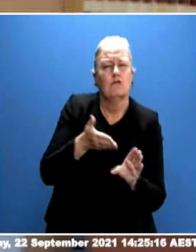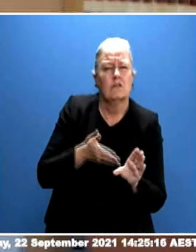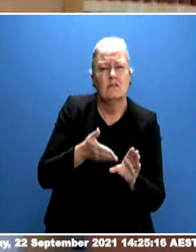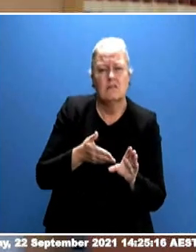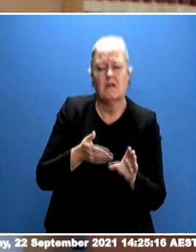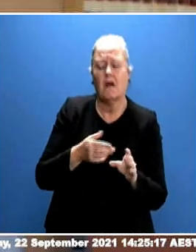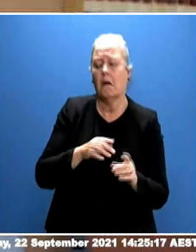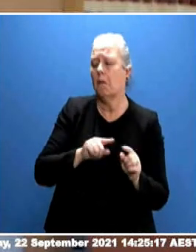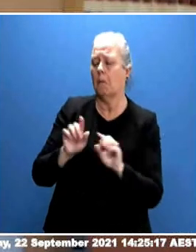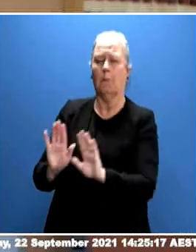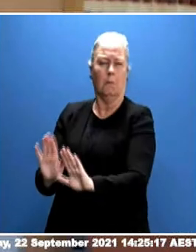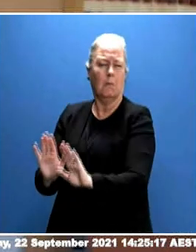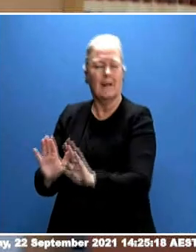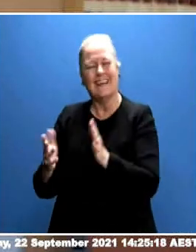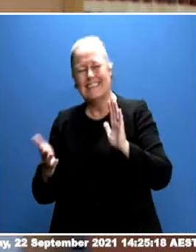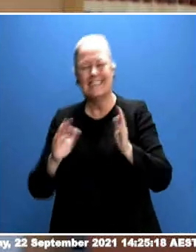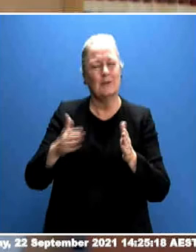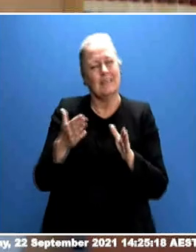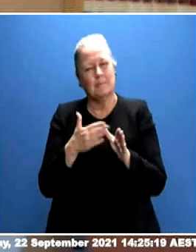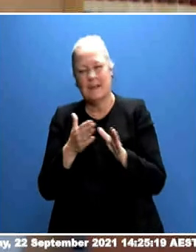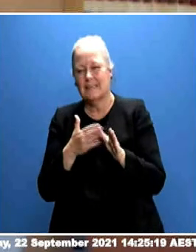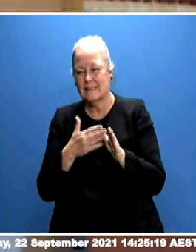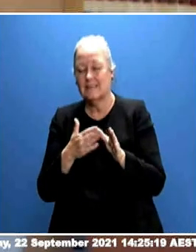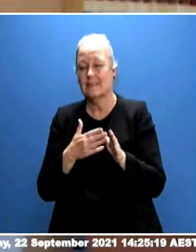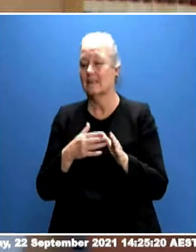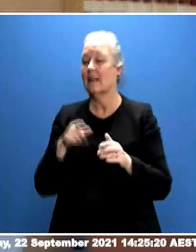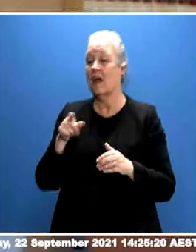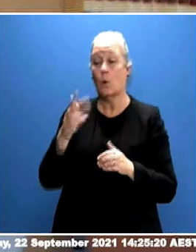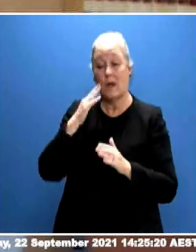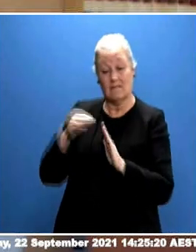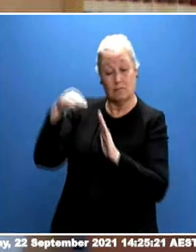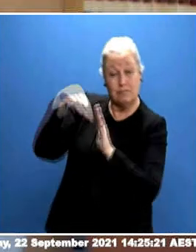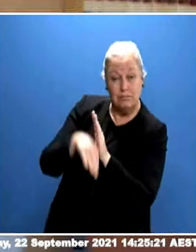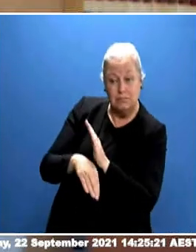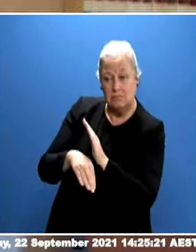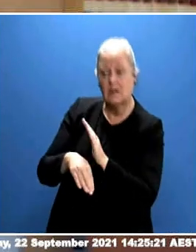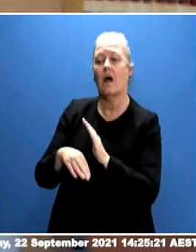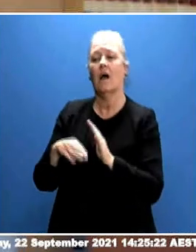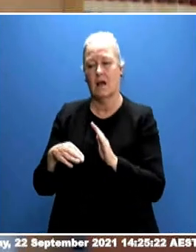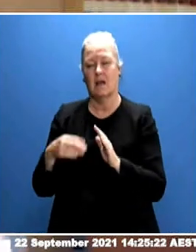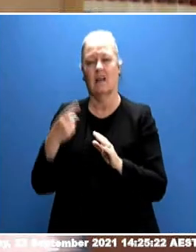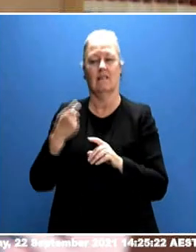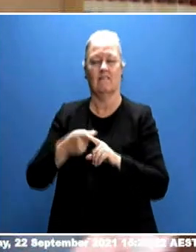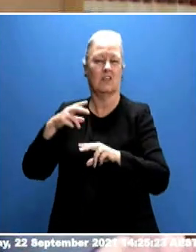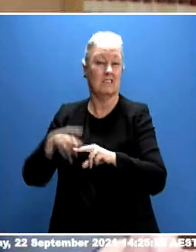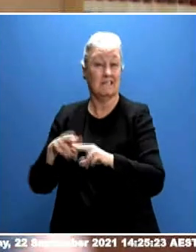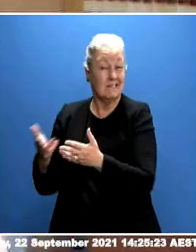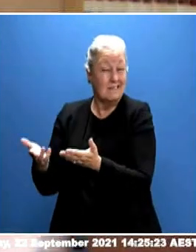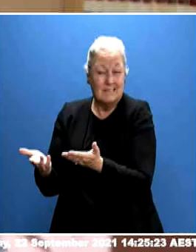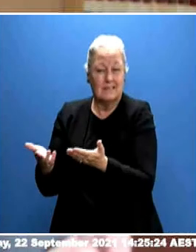So all of those things can occur. Each child is unique. It's very difficult to say whether there's an average